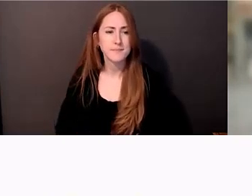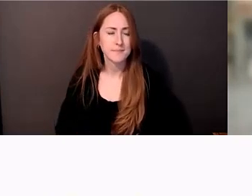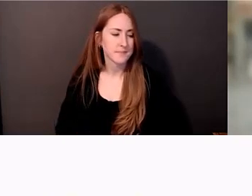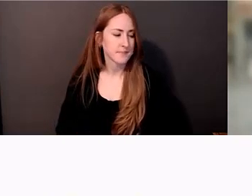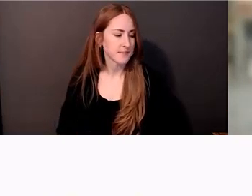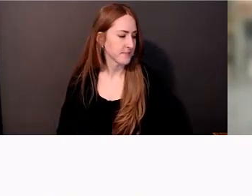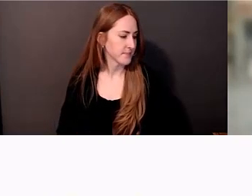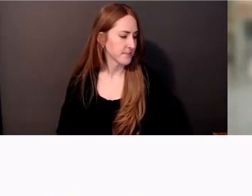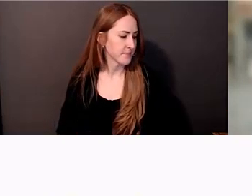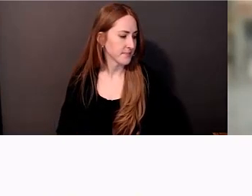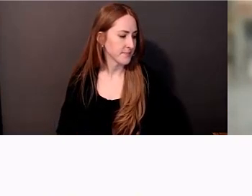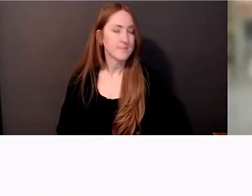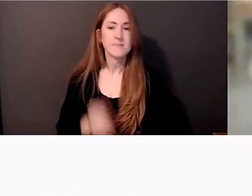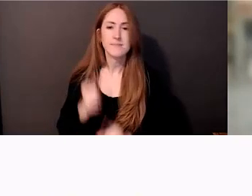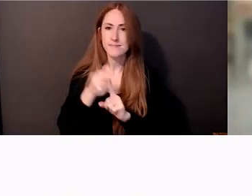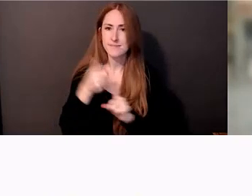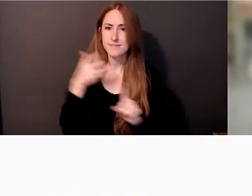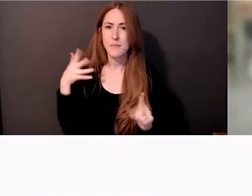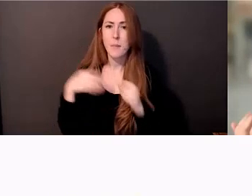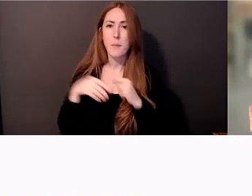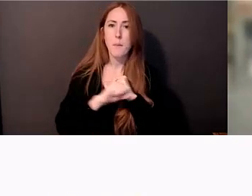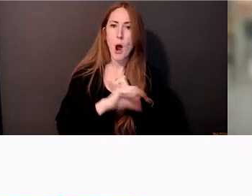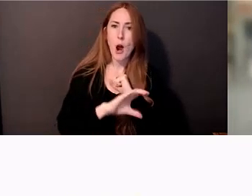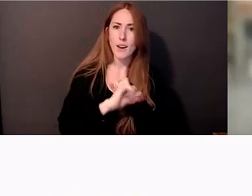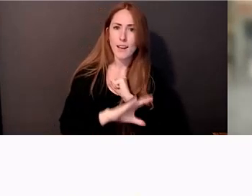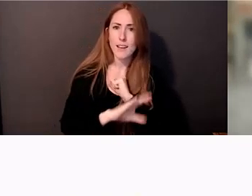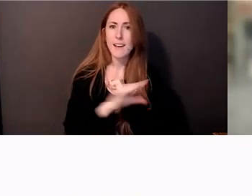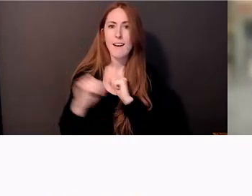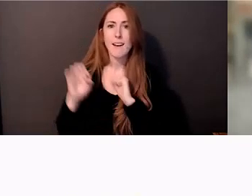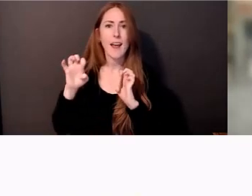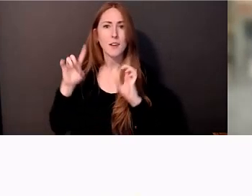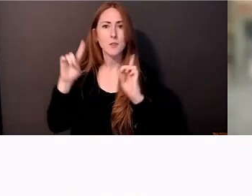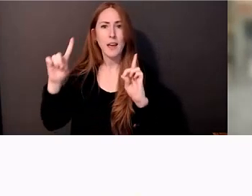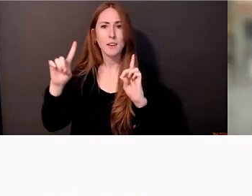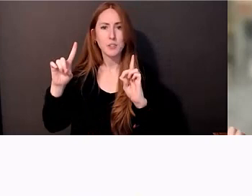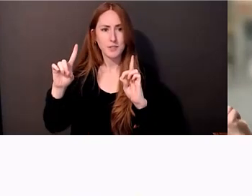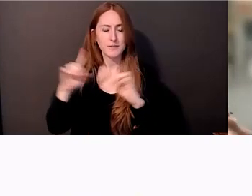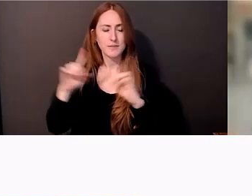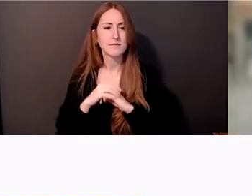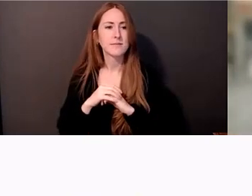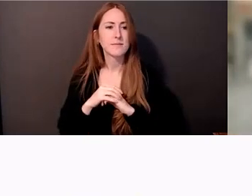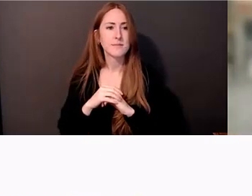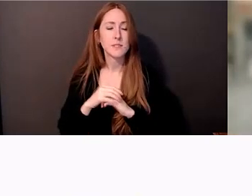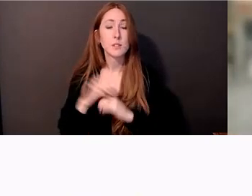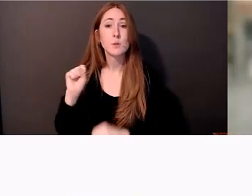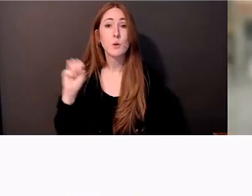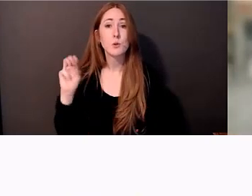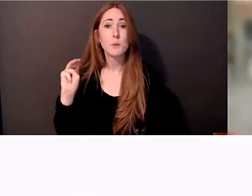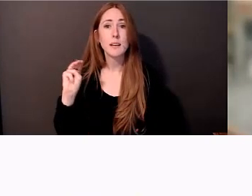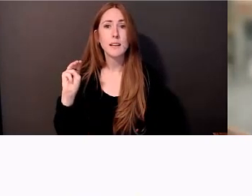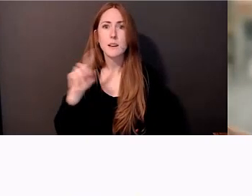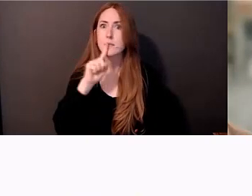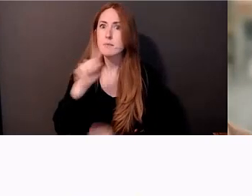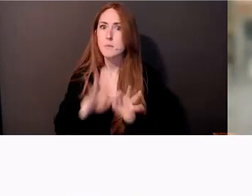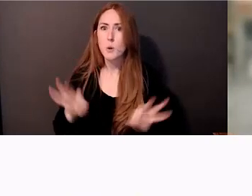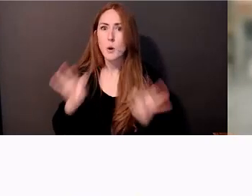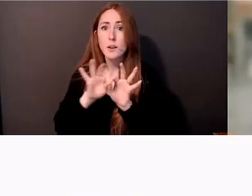Expanded marketing and education campaigns. Social media, super important. Do you have videos, even about your talks?